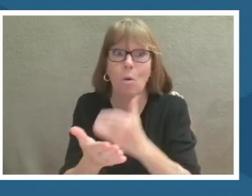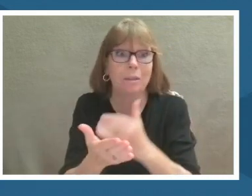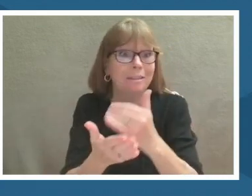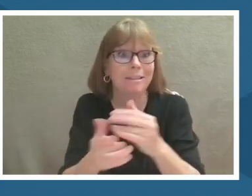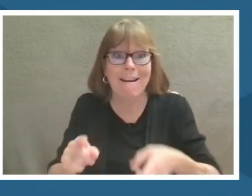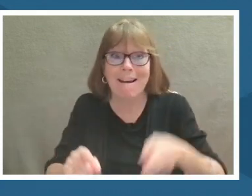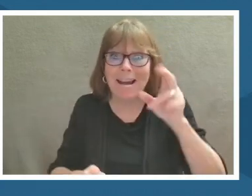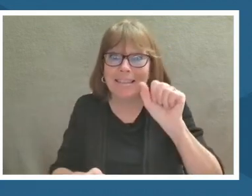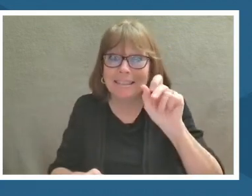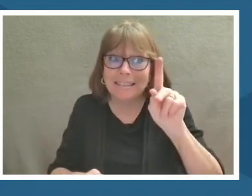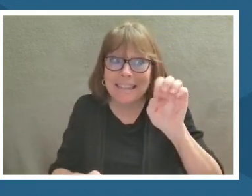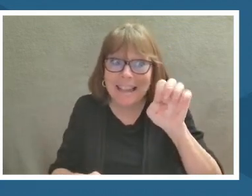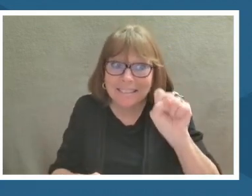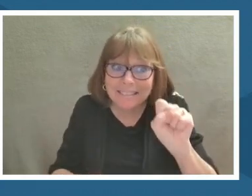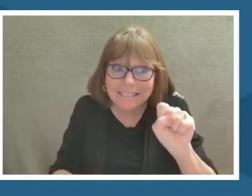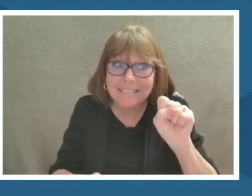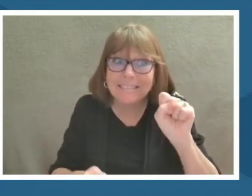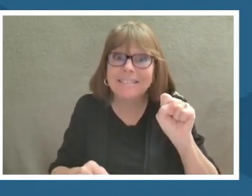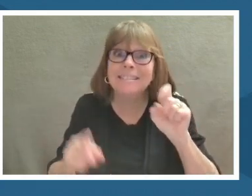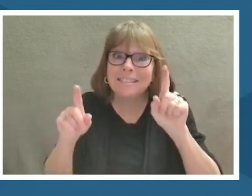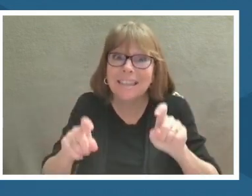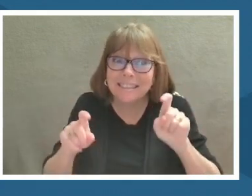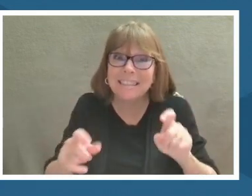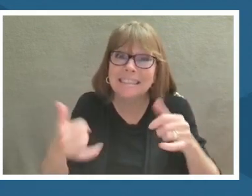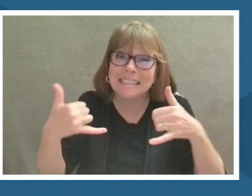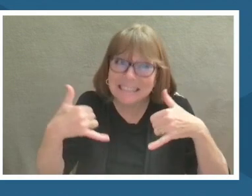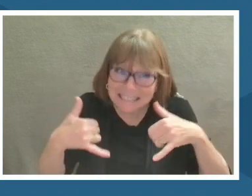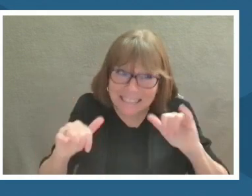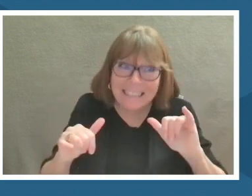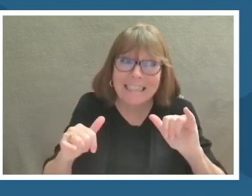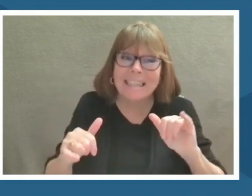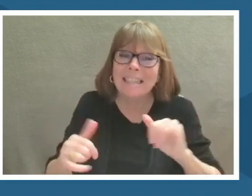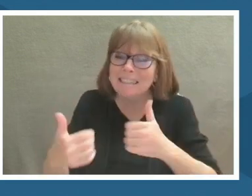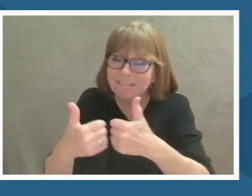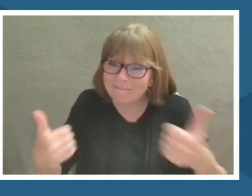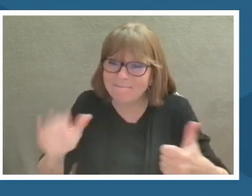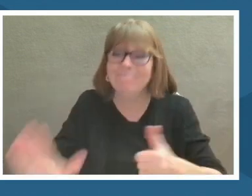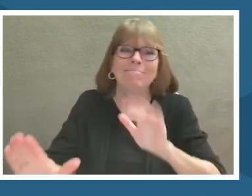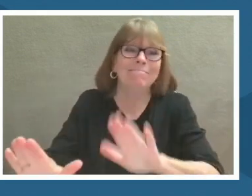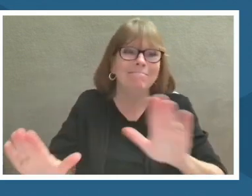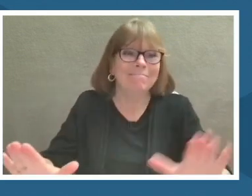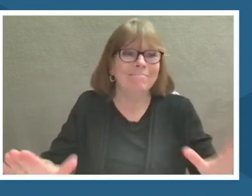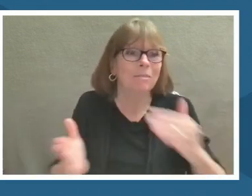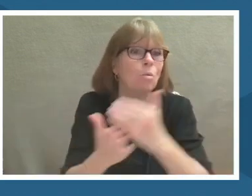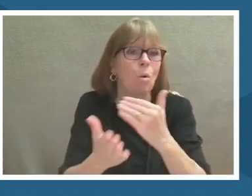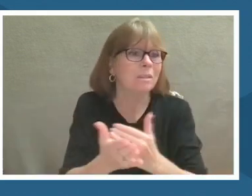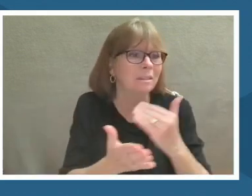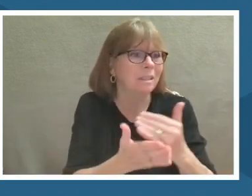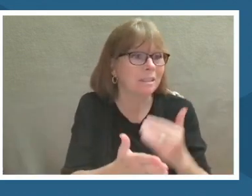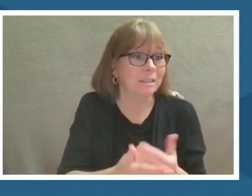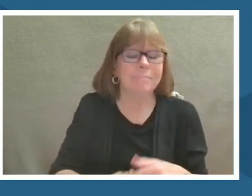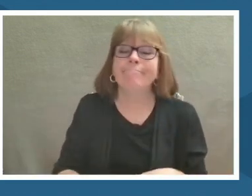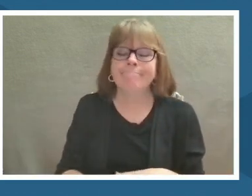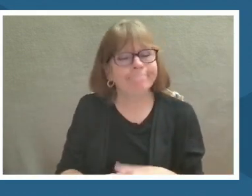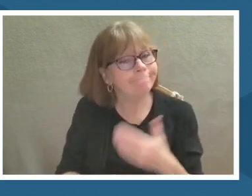separated courses what a wonderful question thank you